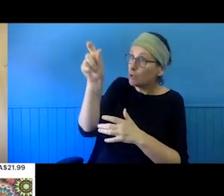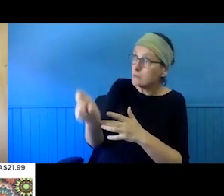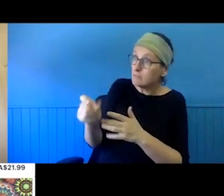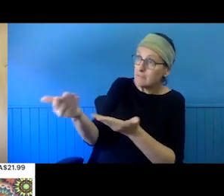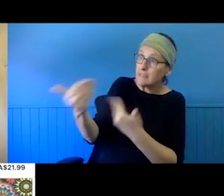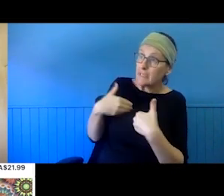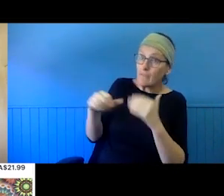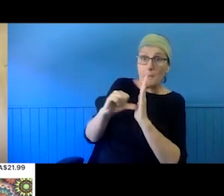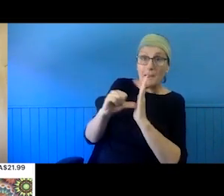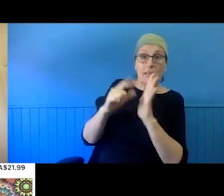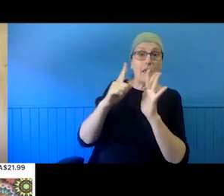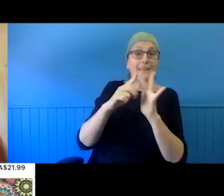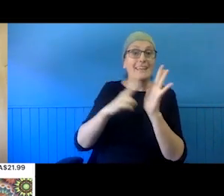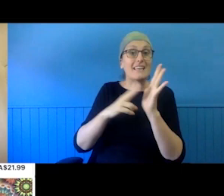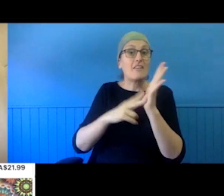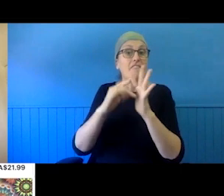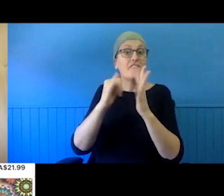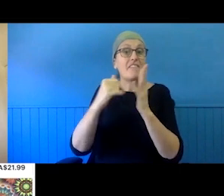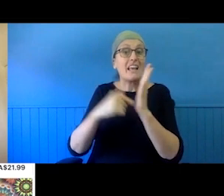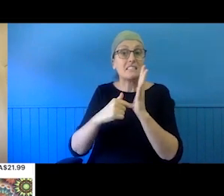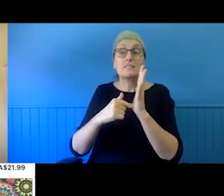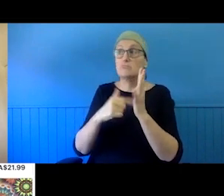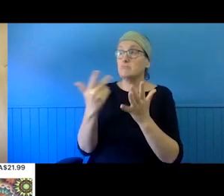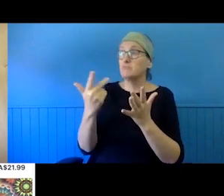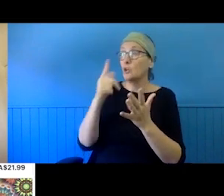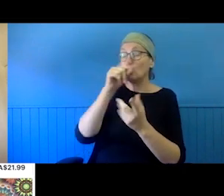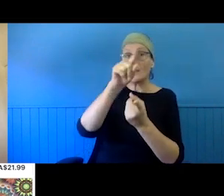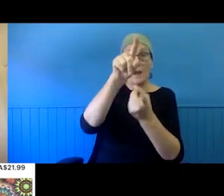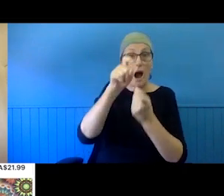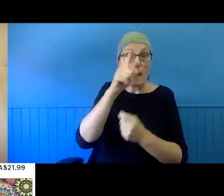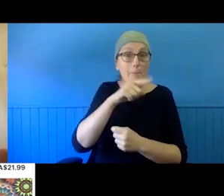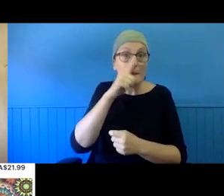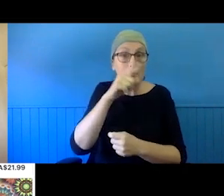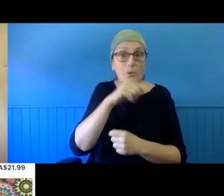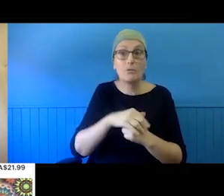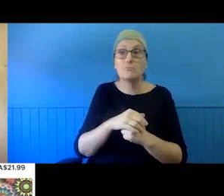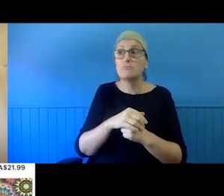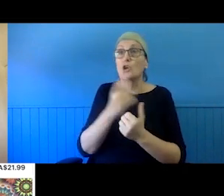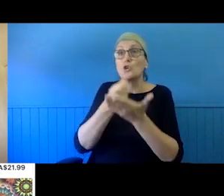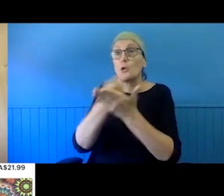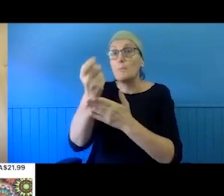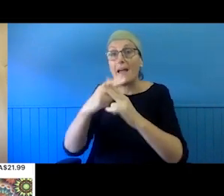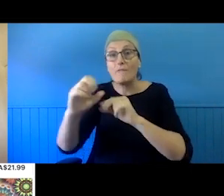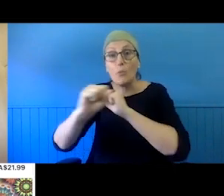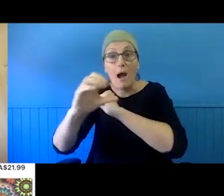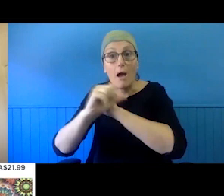off - maybe hire some people to pay for marketing, get the right skills, without having immediately made any money. And Masterclass is a good